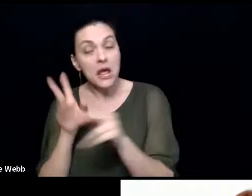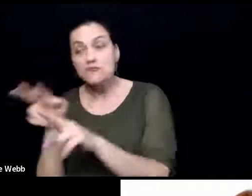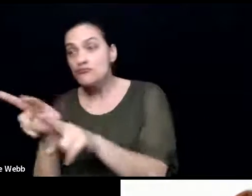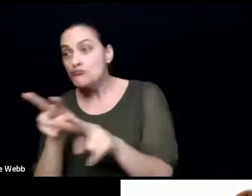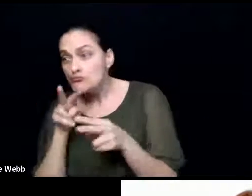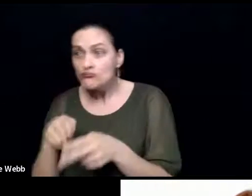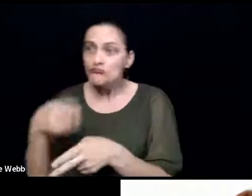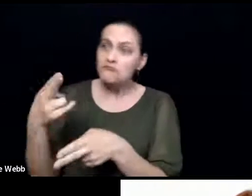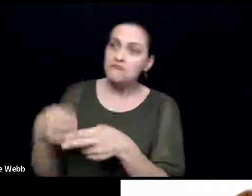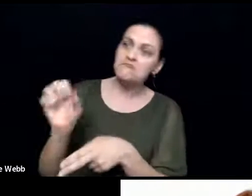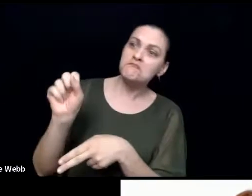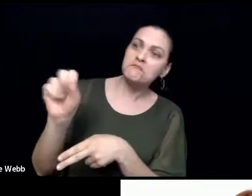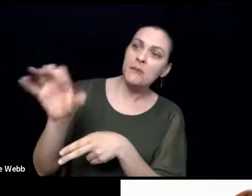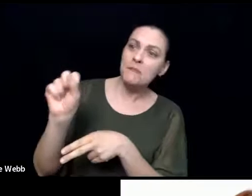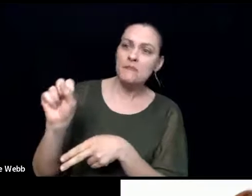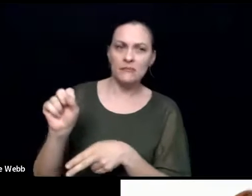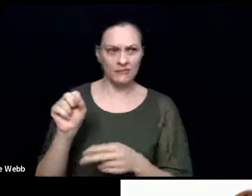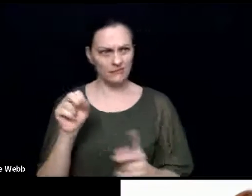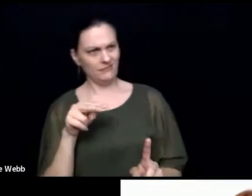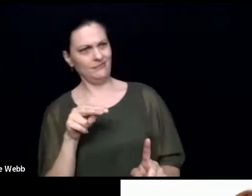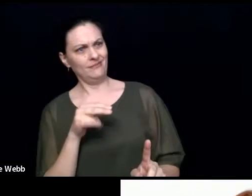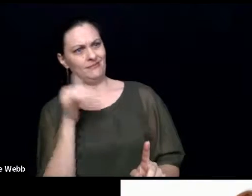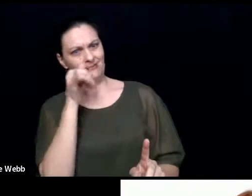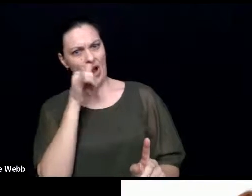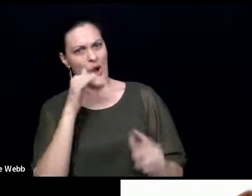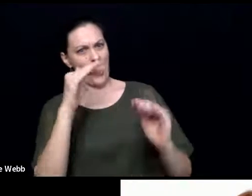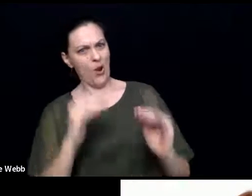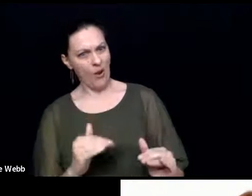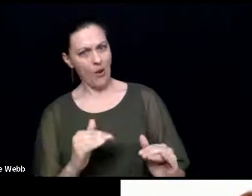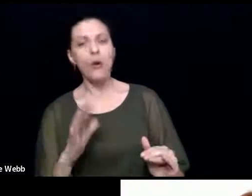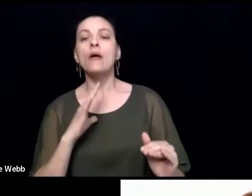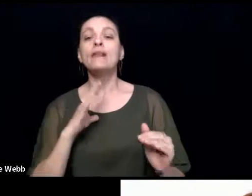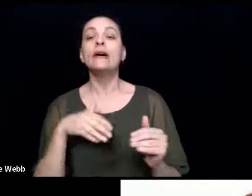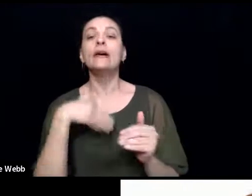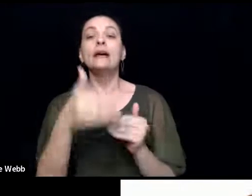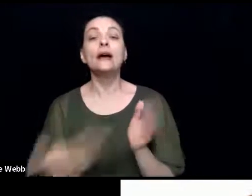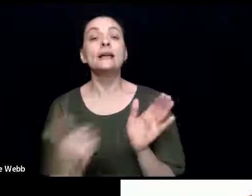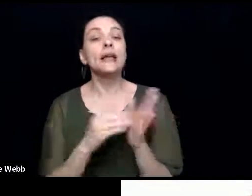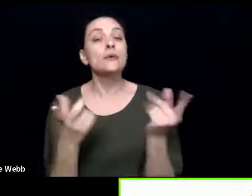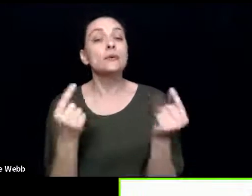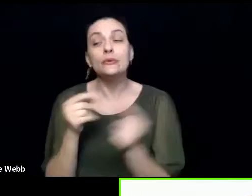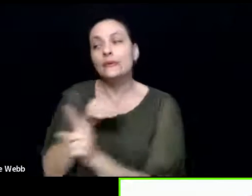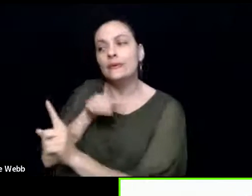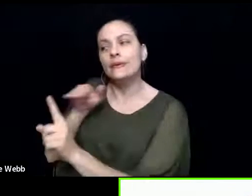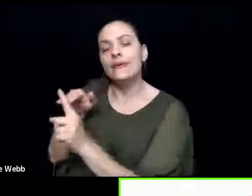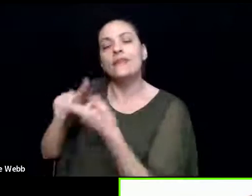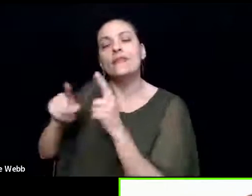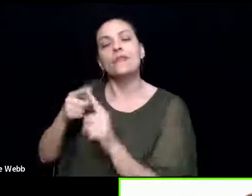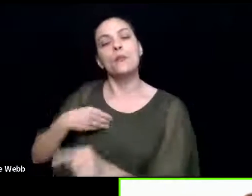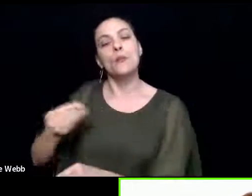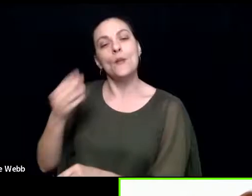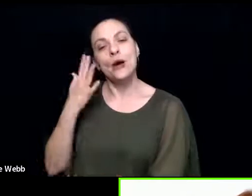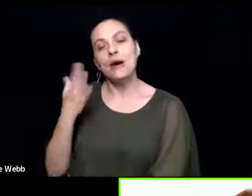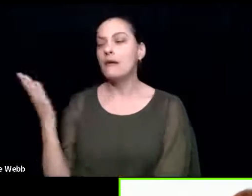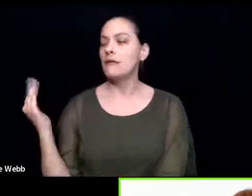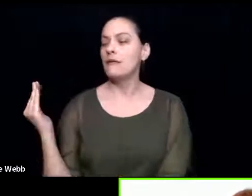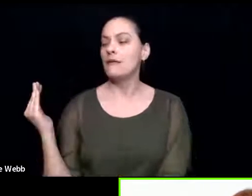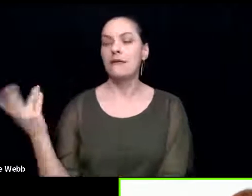was there, and it increased the appraisal by $400,000. This is right here in Marin.